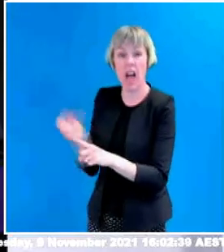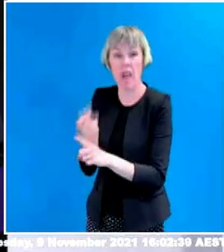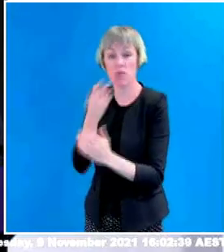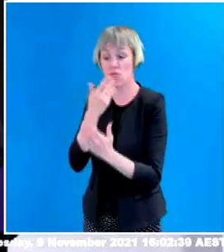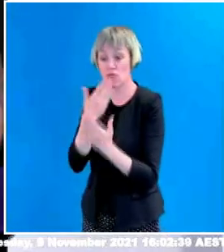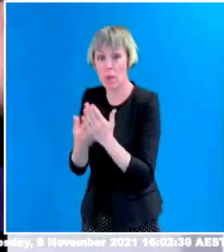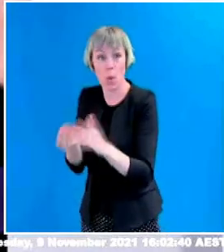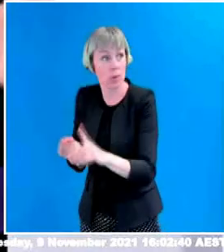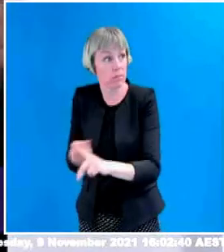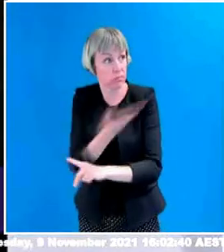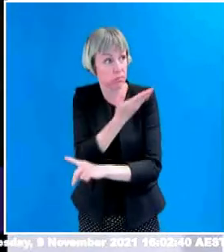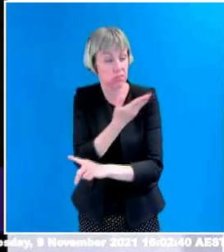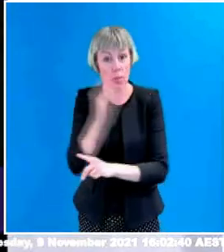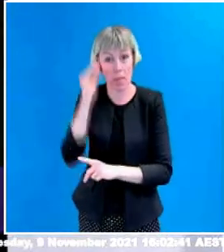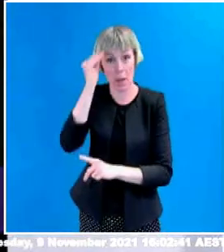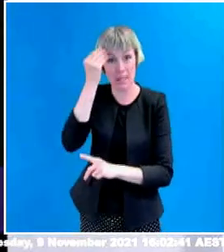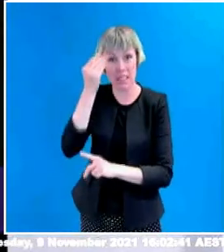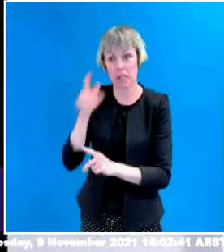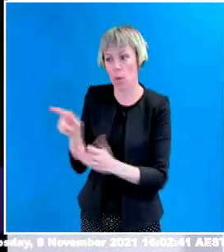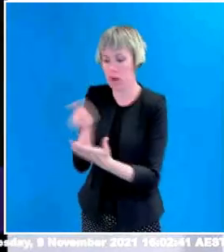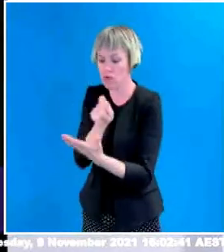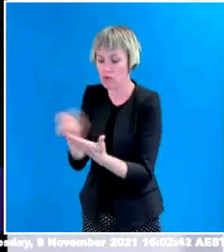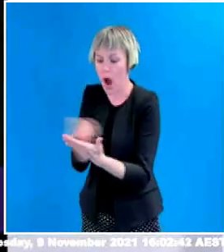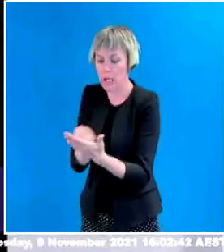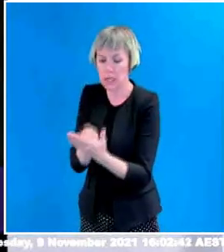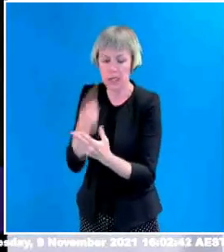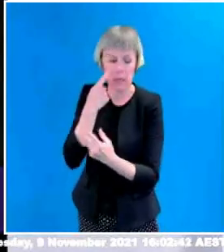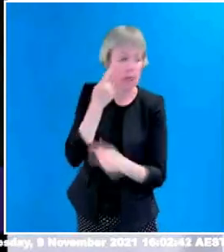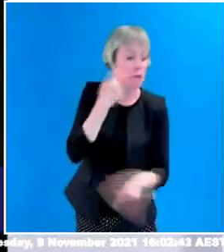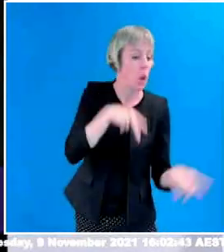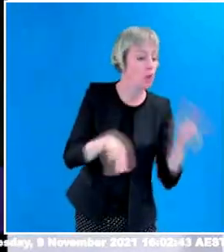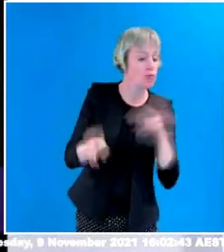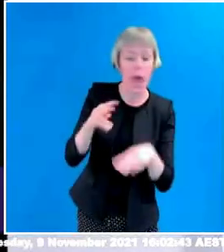I am trying to truncate what could be a very large question there.